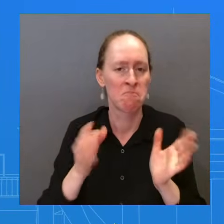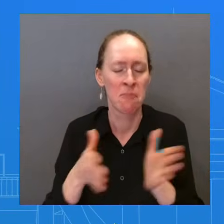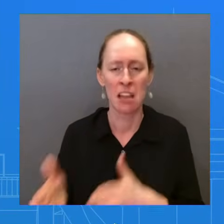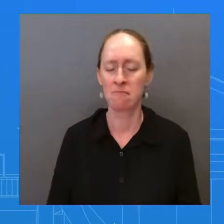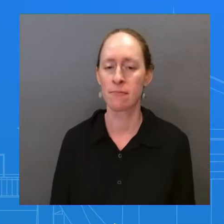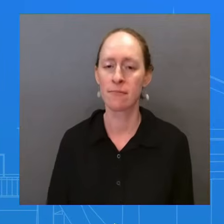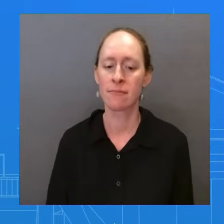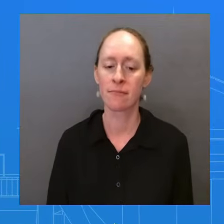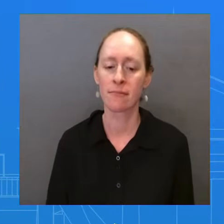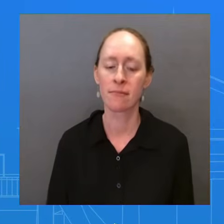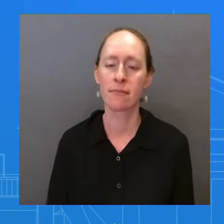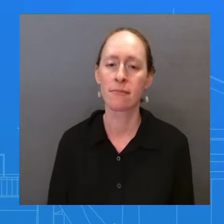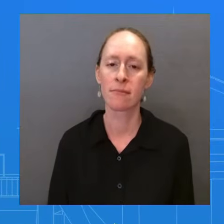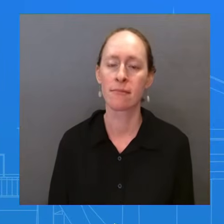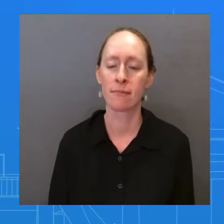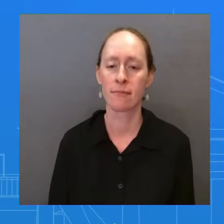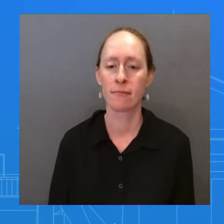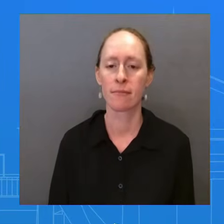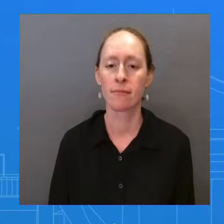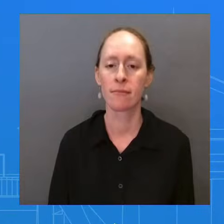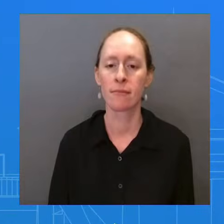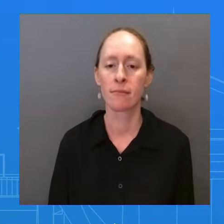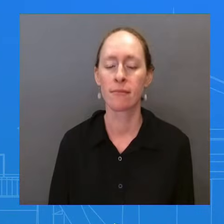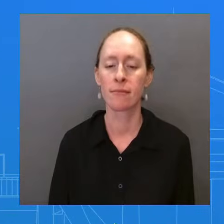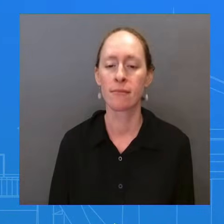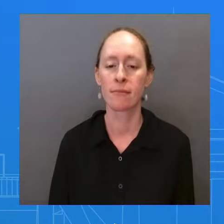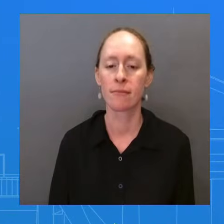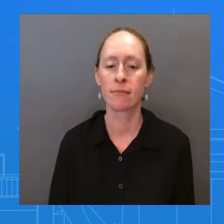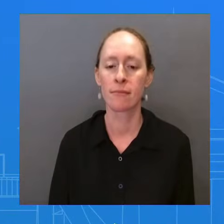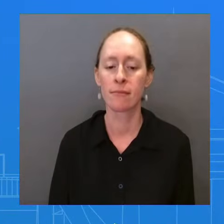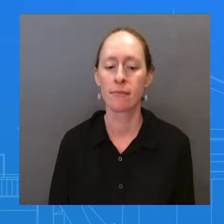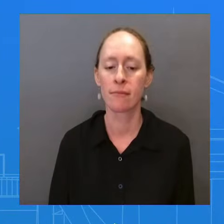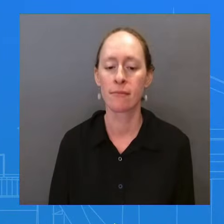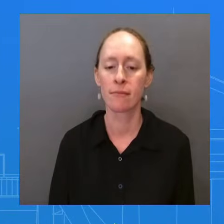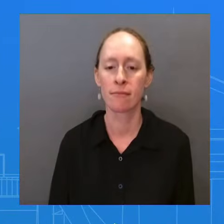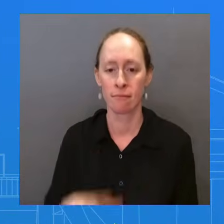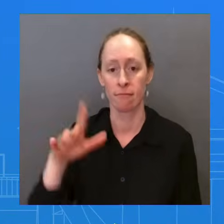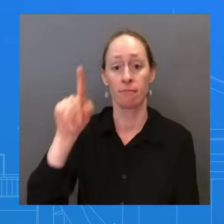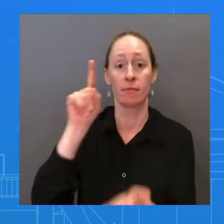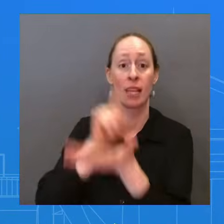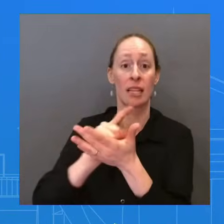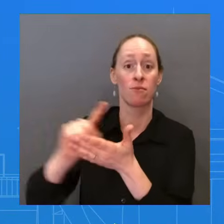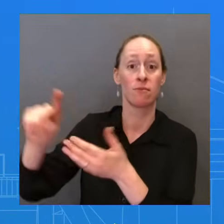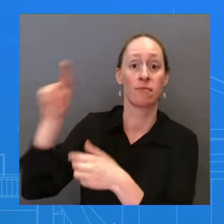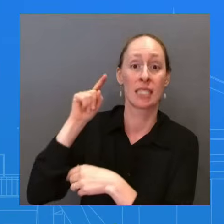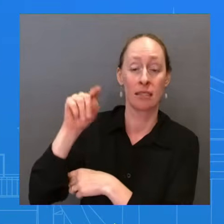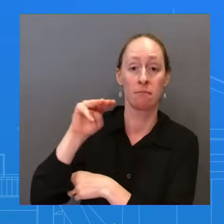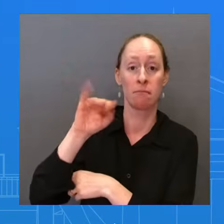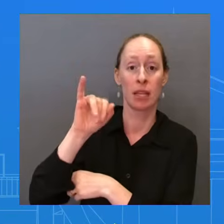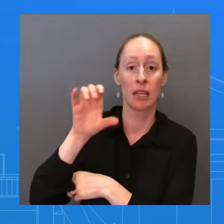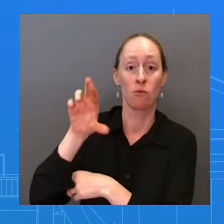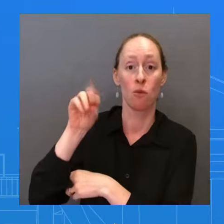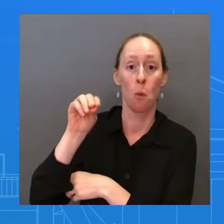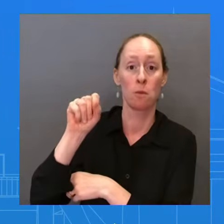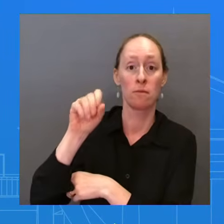Last week, Microsoft and Western intelligence agencies reported a state-sponsored Chinese hacking group